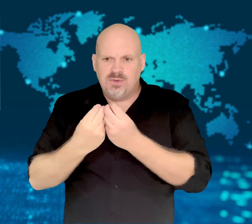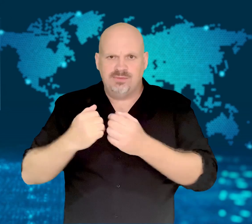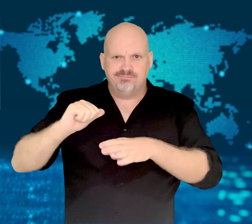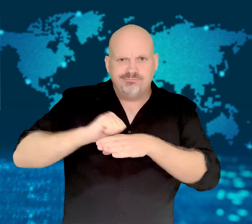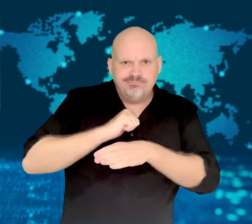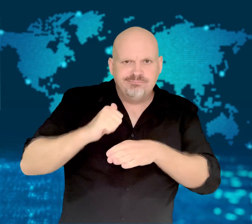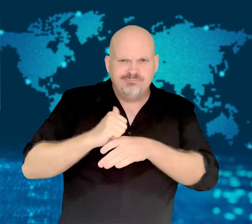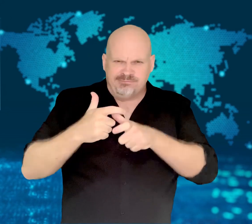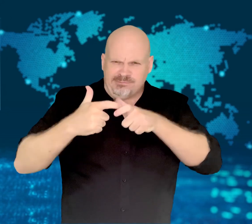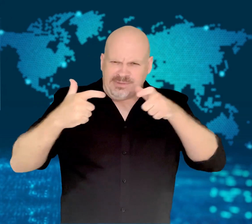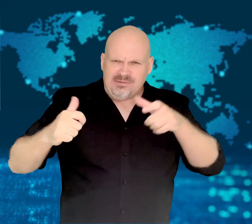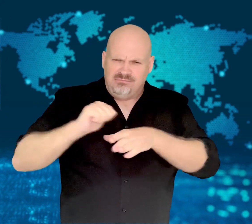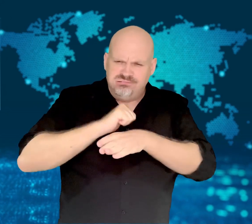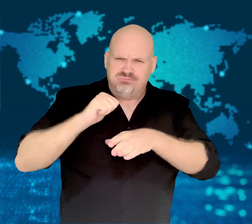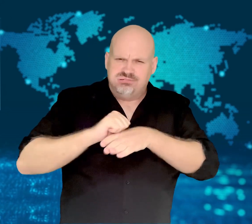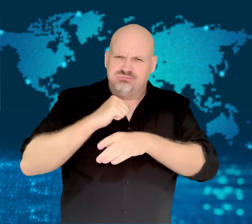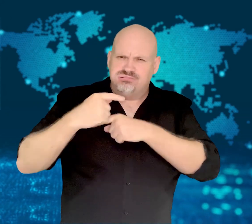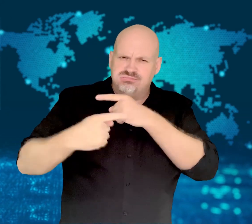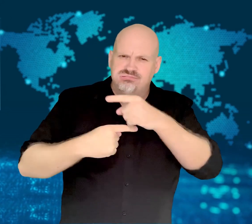pausing their military planning.